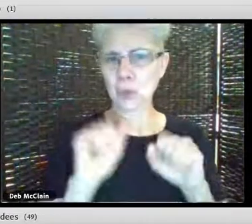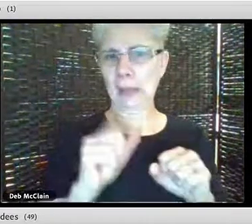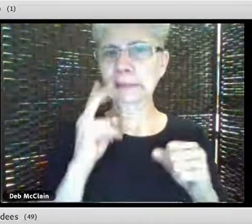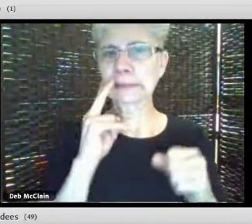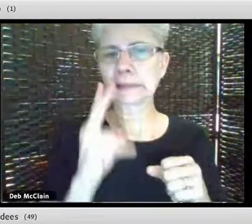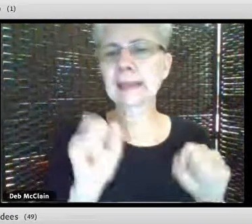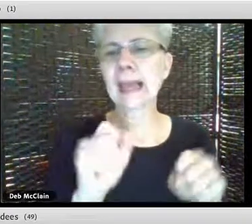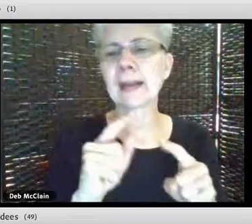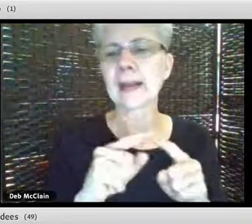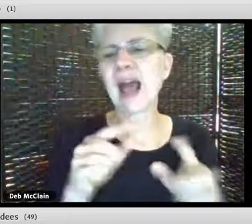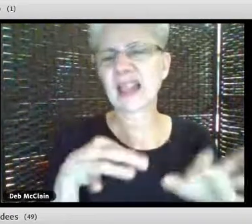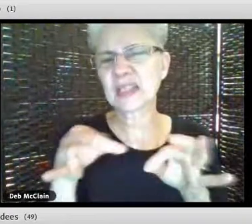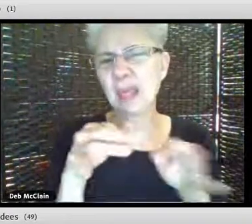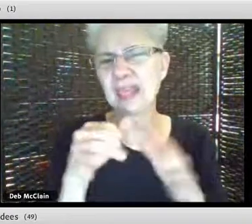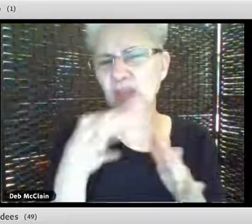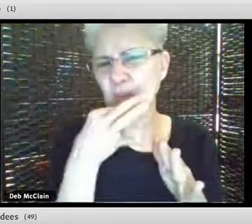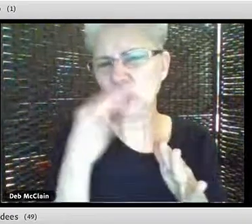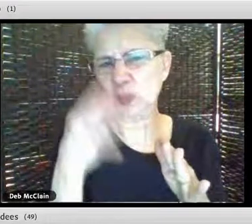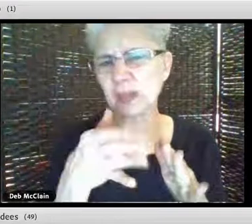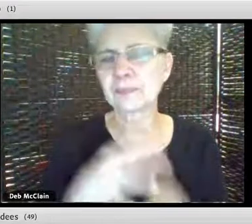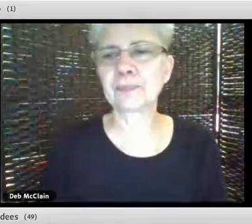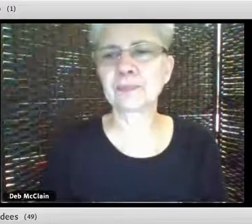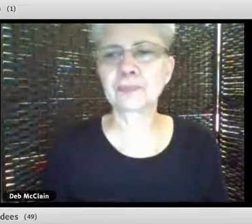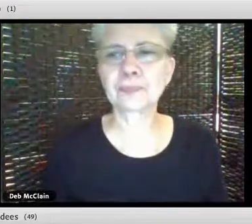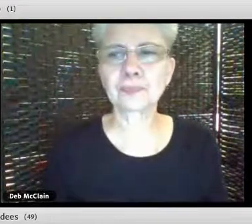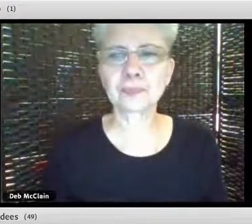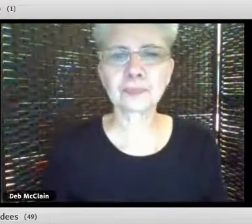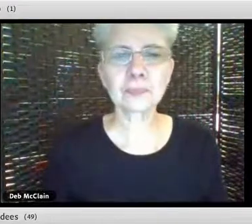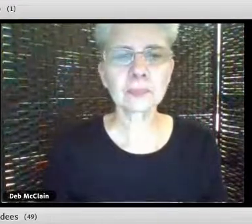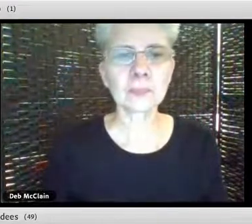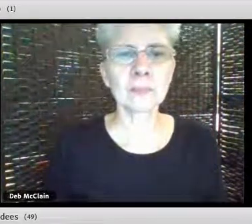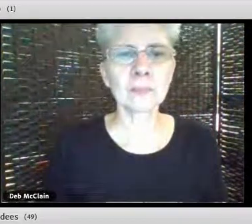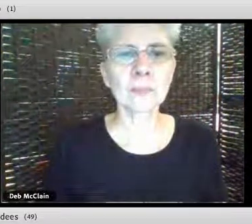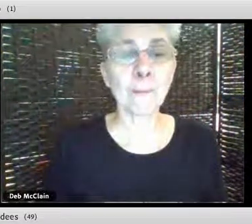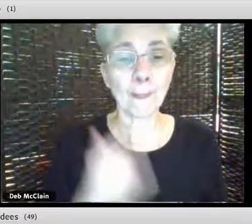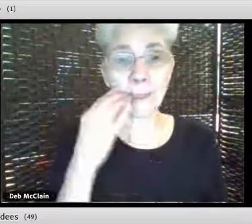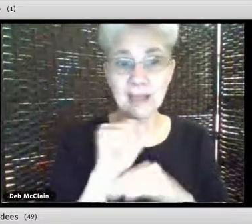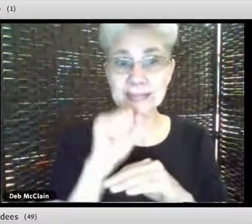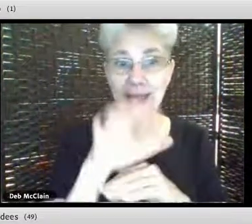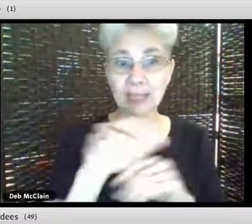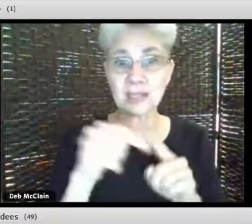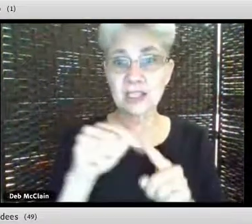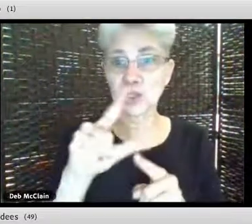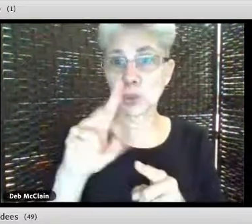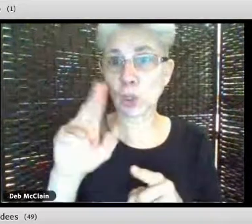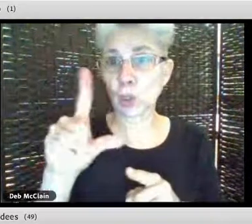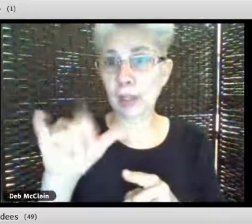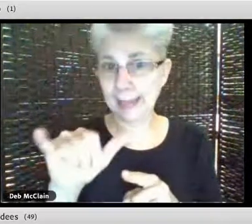and I'm going to walk you through that in just a second. Okay. So if I send this to Luly, she's going to --